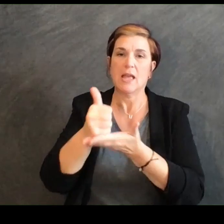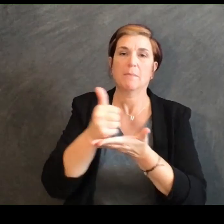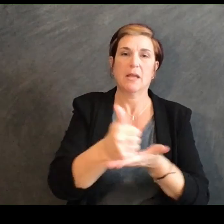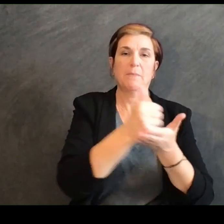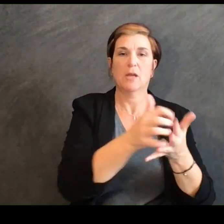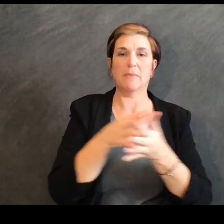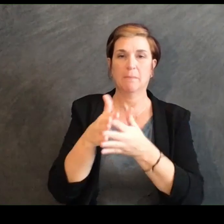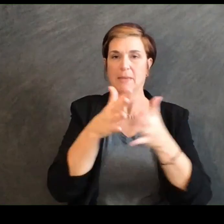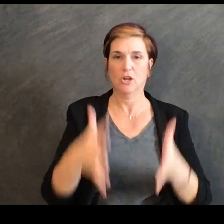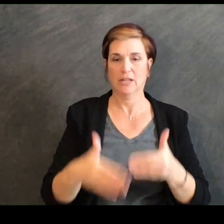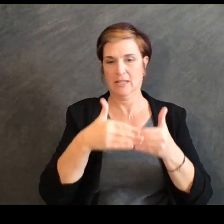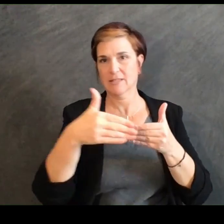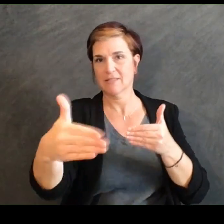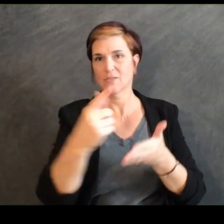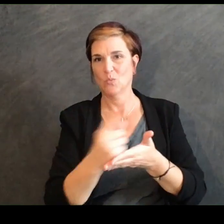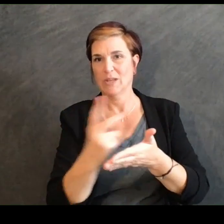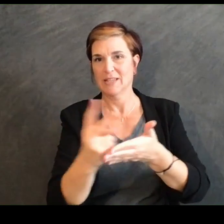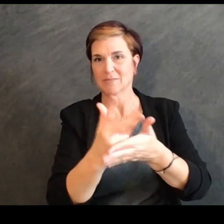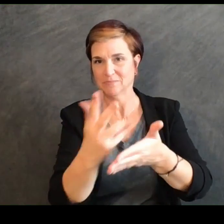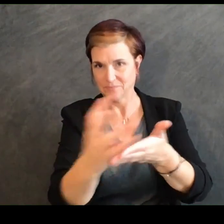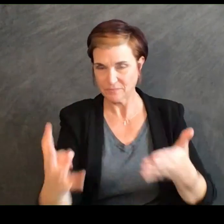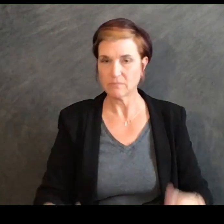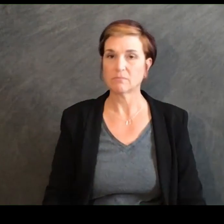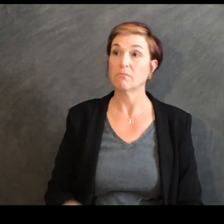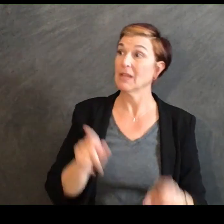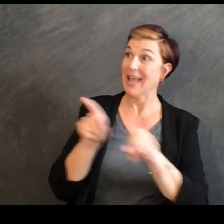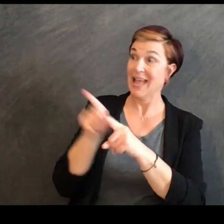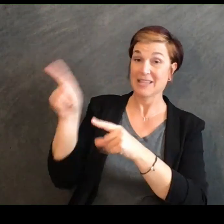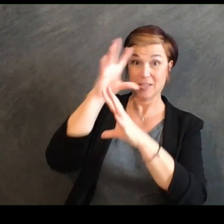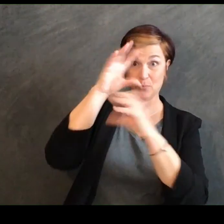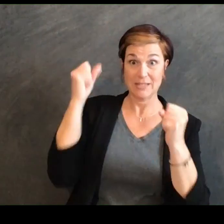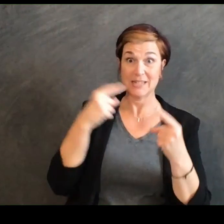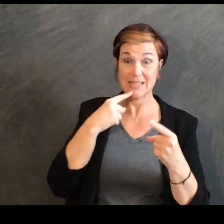together as you've said many times together we'll get through this together